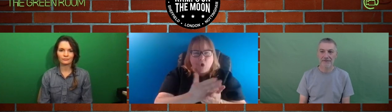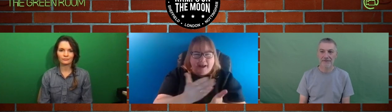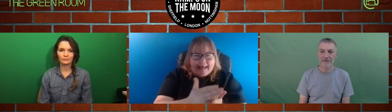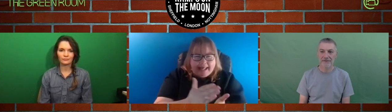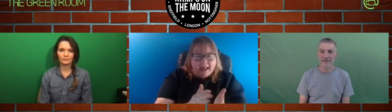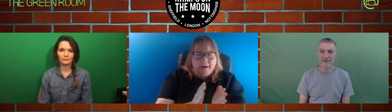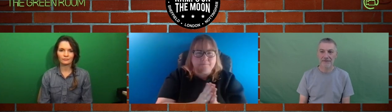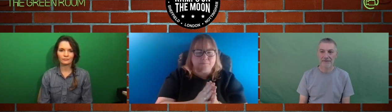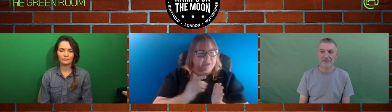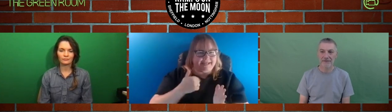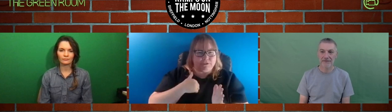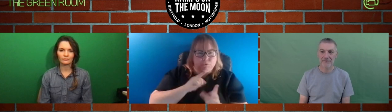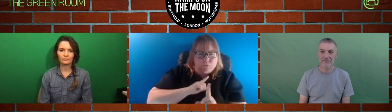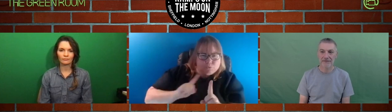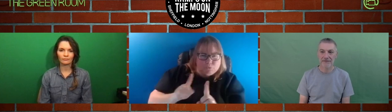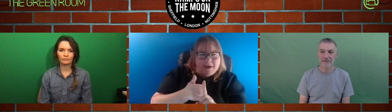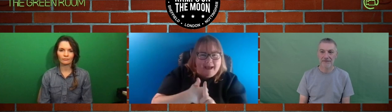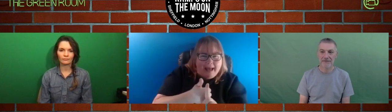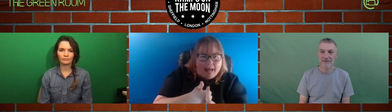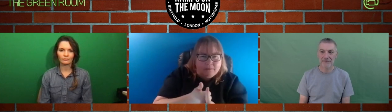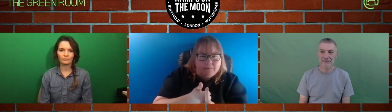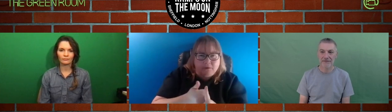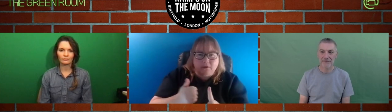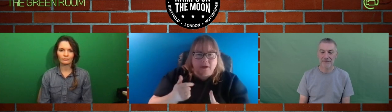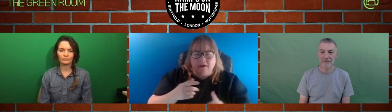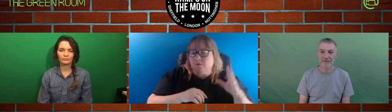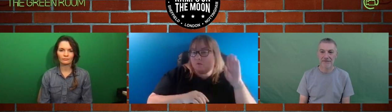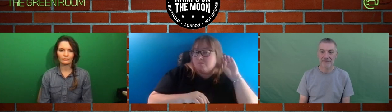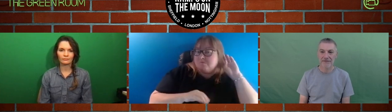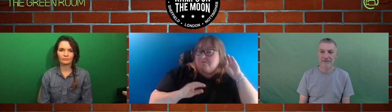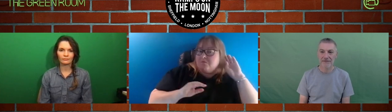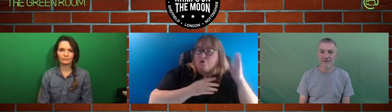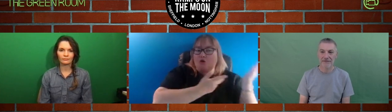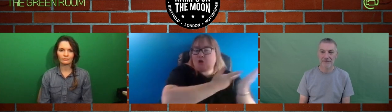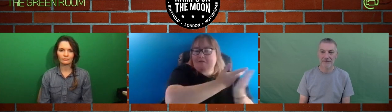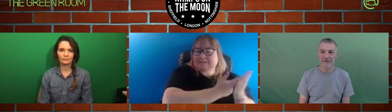in some way, I'm overhearing loads of conversations from people where I go, oh. I could be helpful with that or that